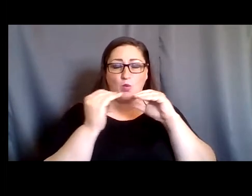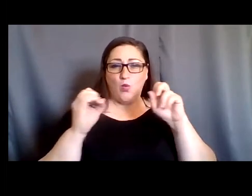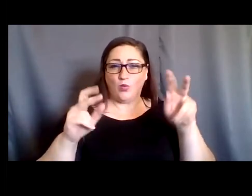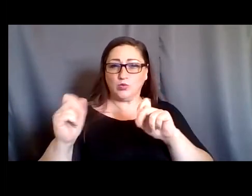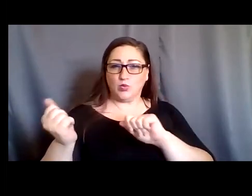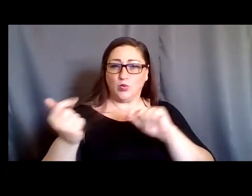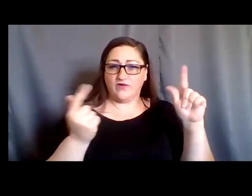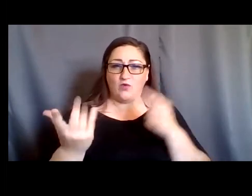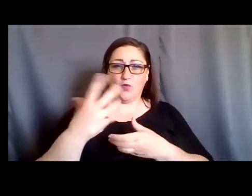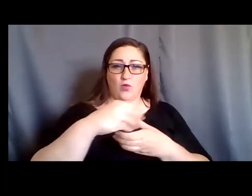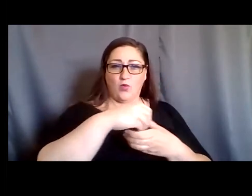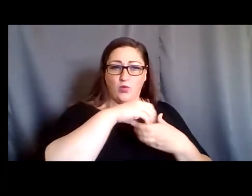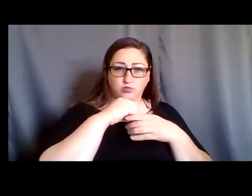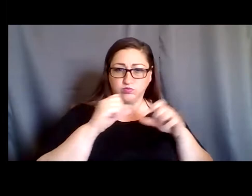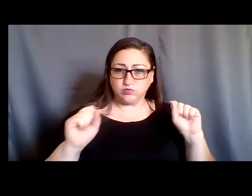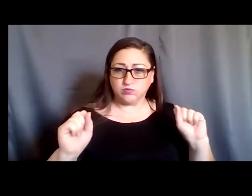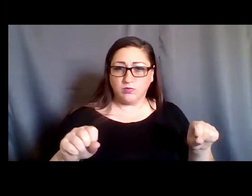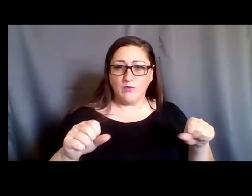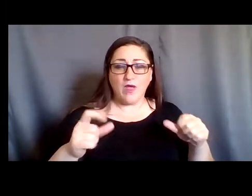We recognize and celebrate the work of activists,